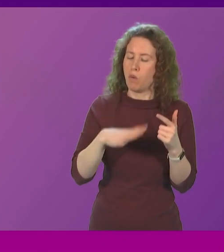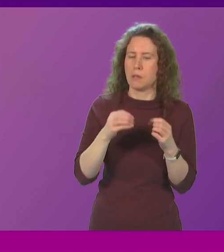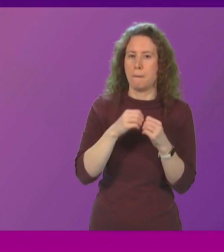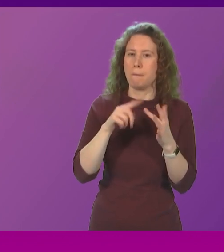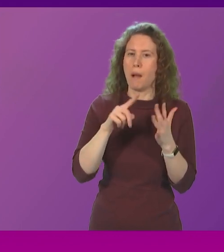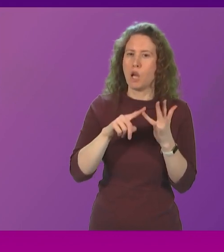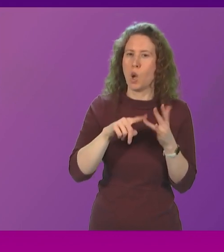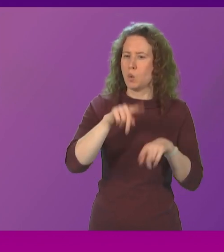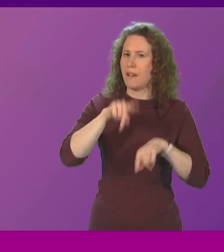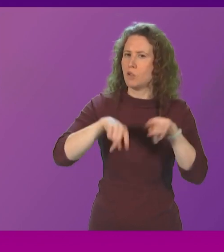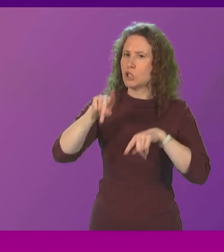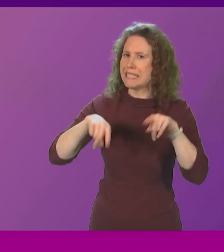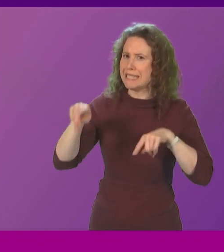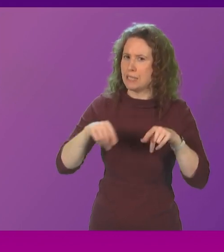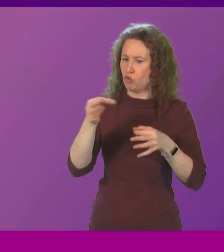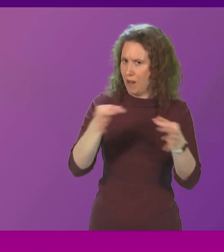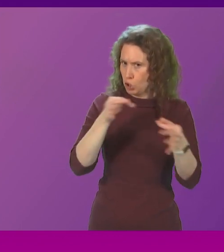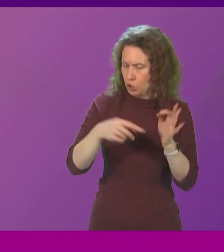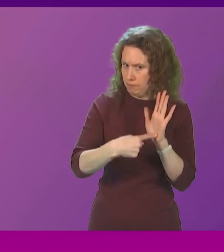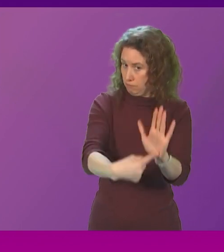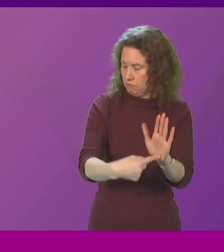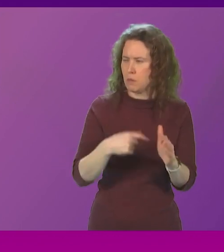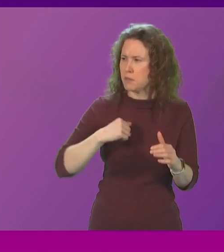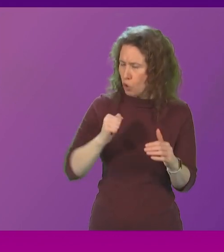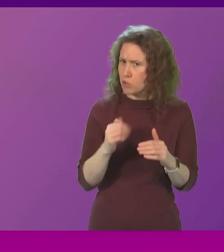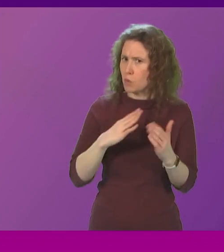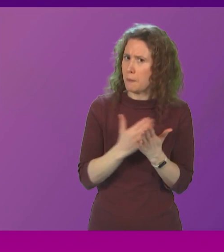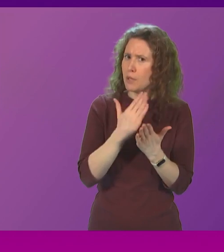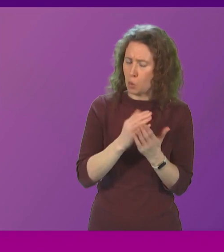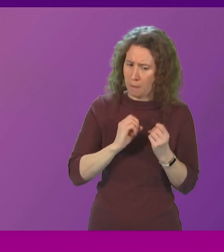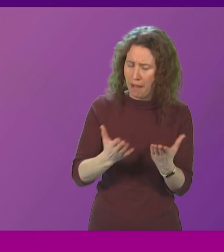That will ensure that Scotland plays its part in delivering on the goals in the new global